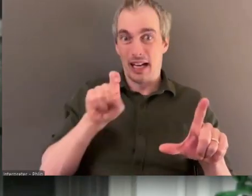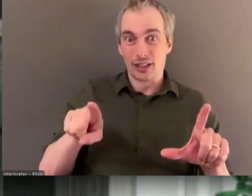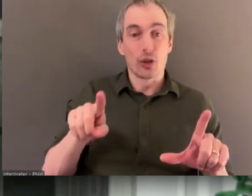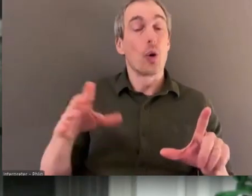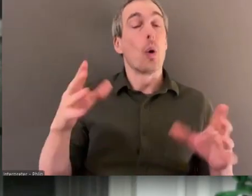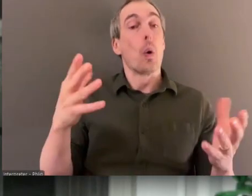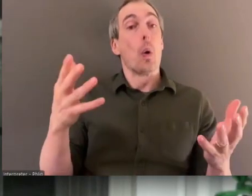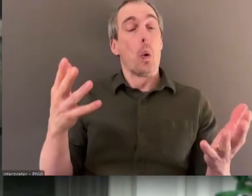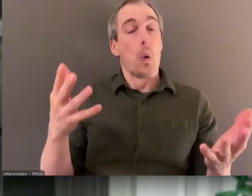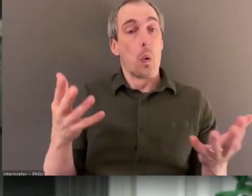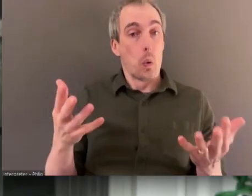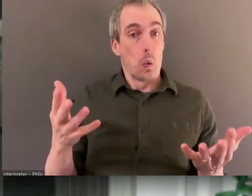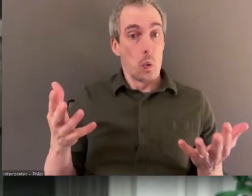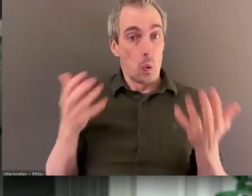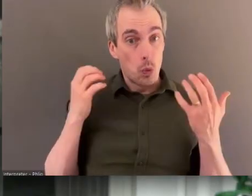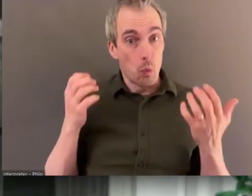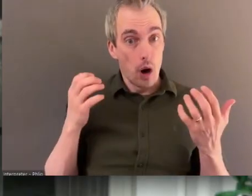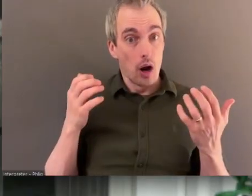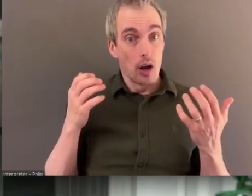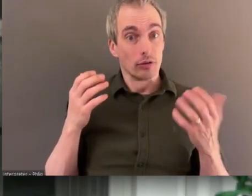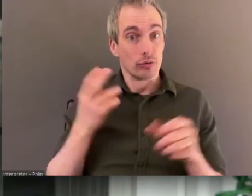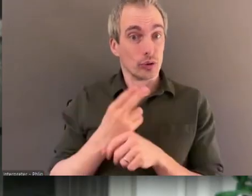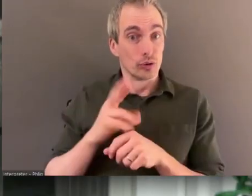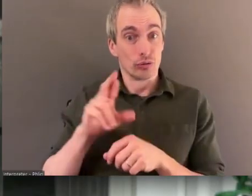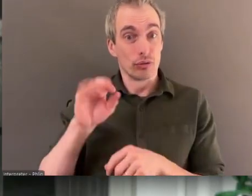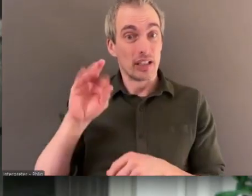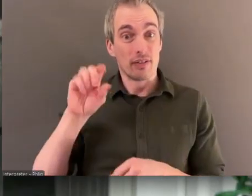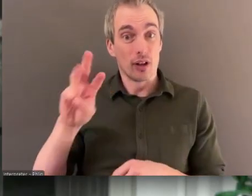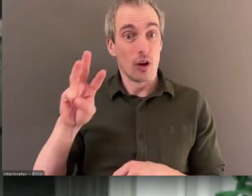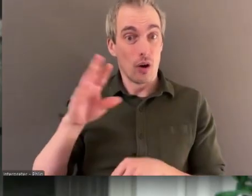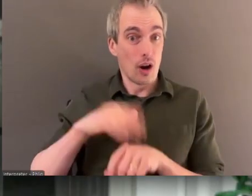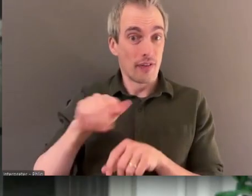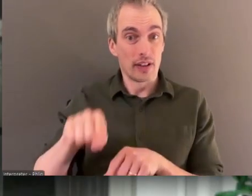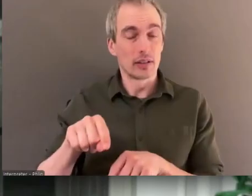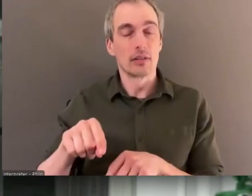We really want to do a hackathon around just making assistive technology around this.